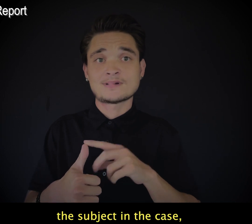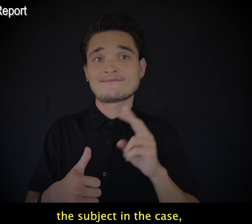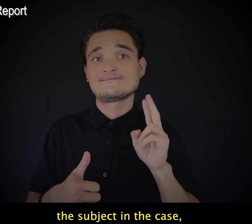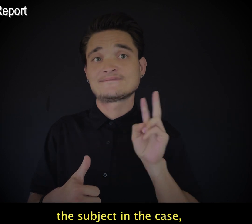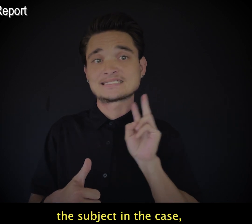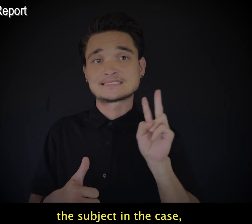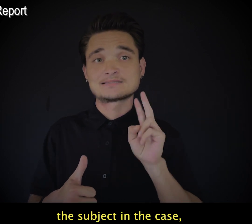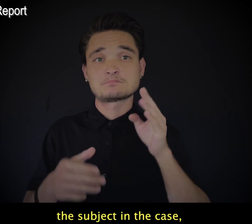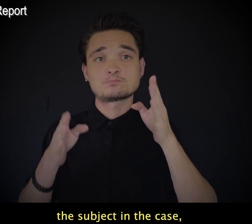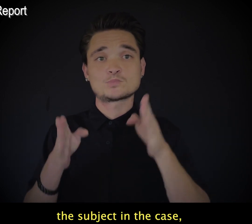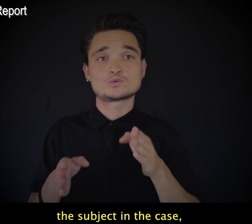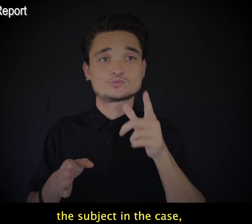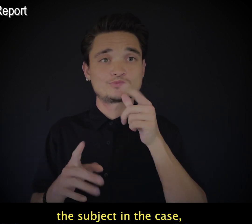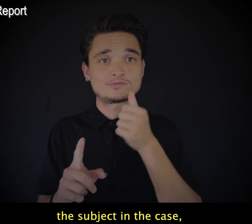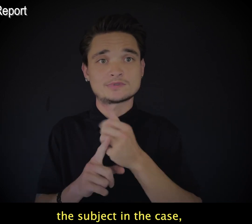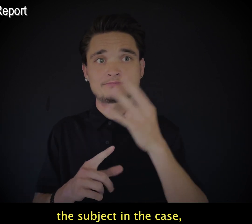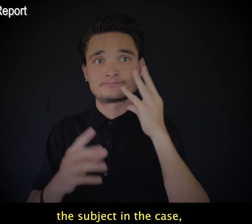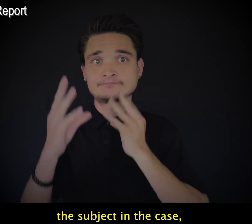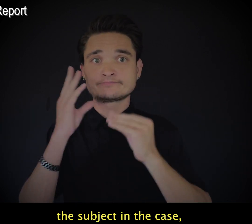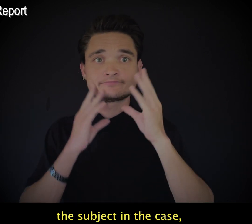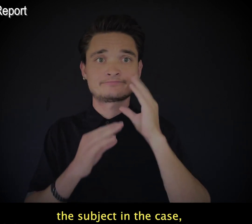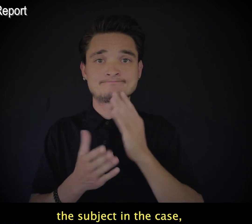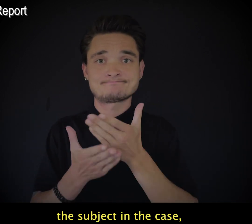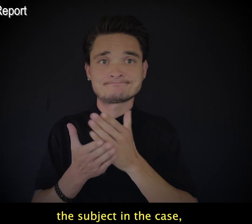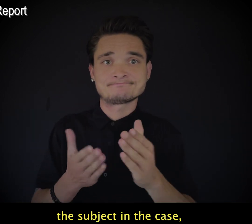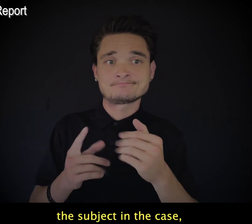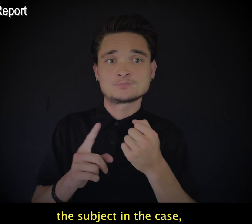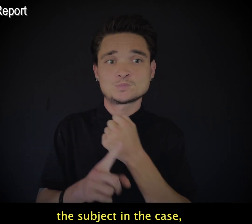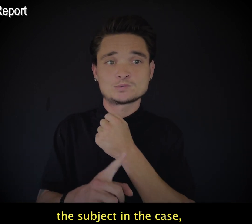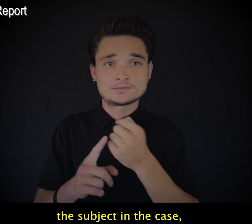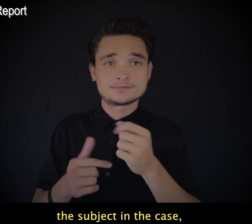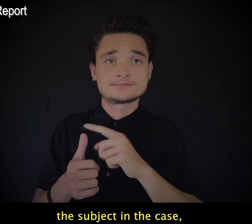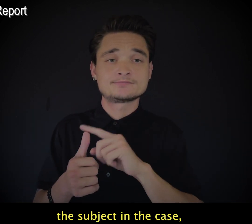the subject in the case, and the provider agency director of the outcome.